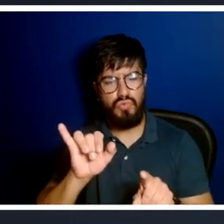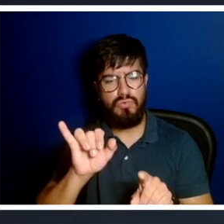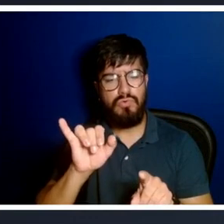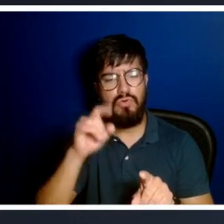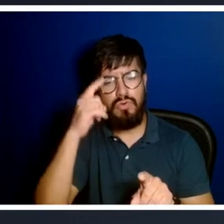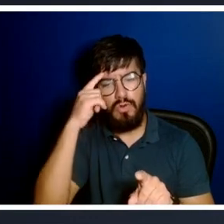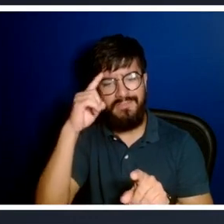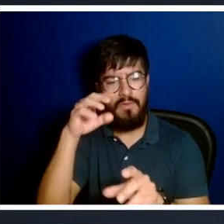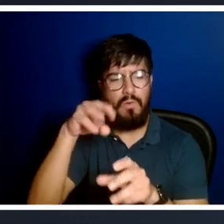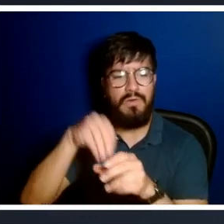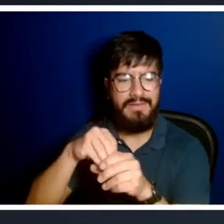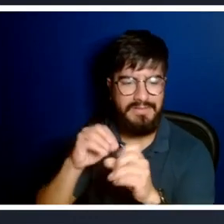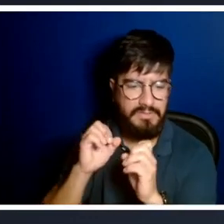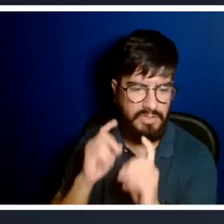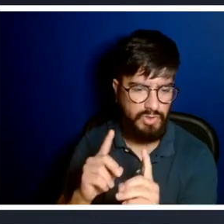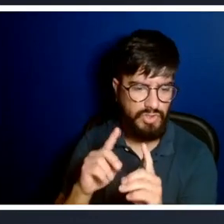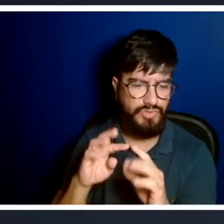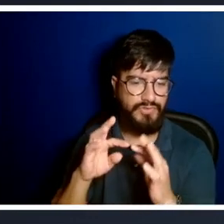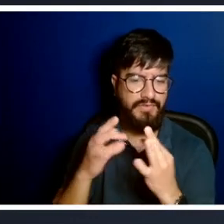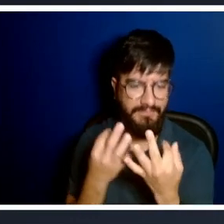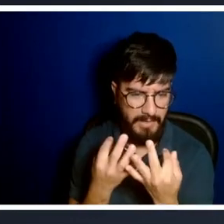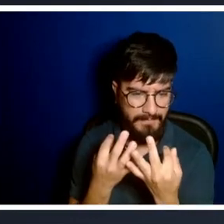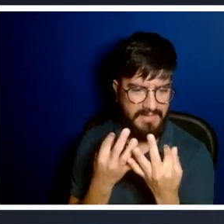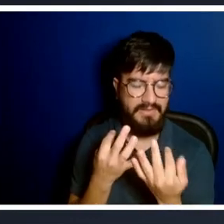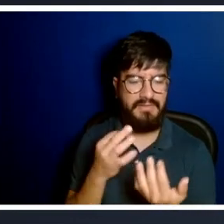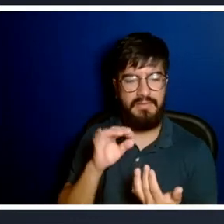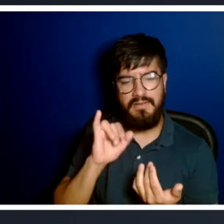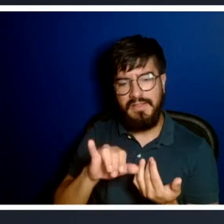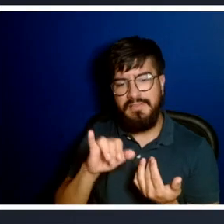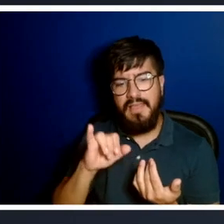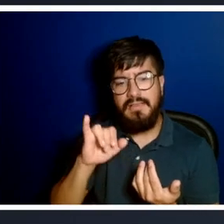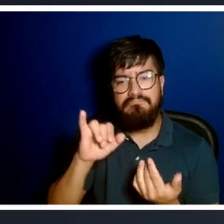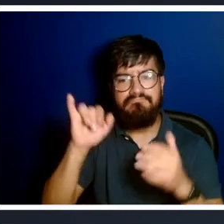and families and this idea about climate action and that's interdisciplinary.